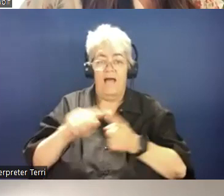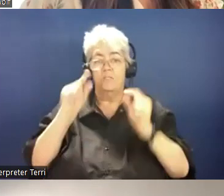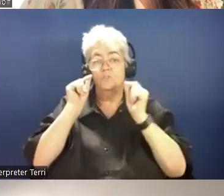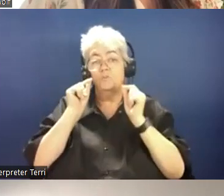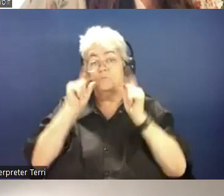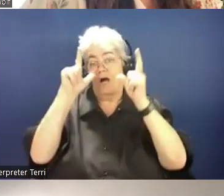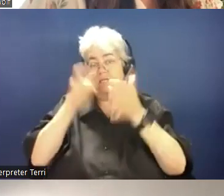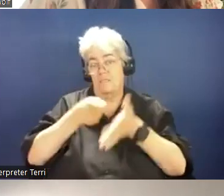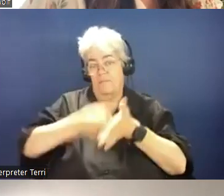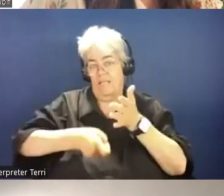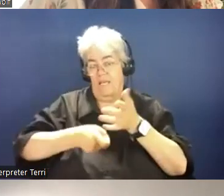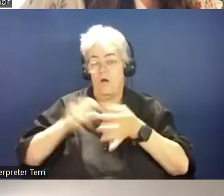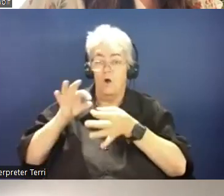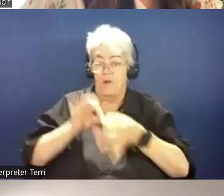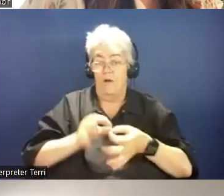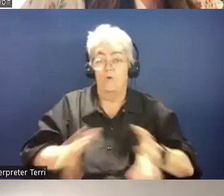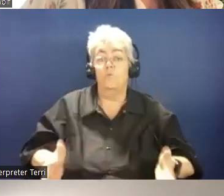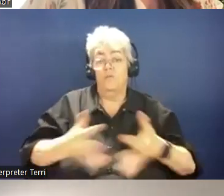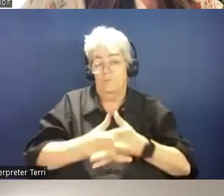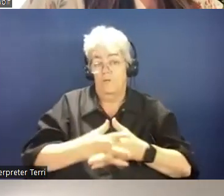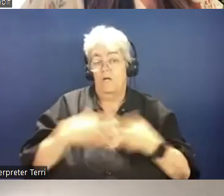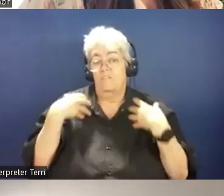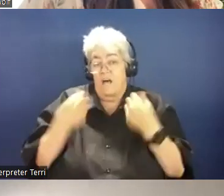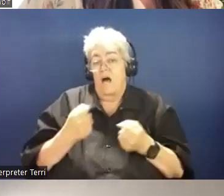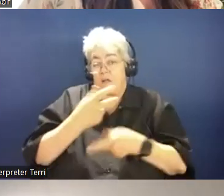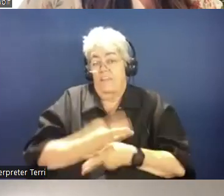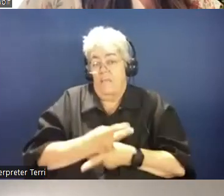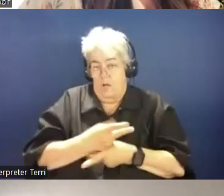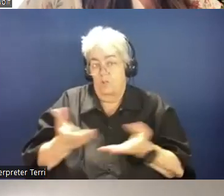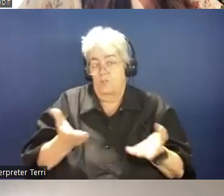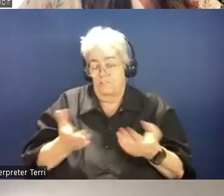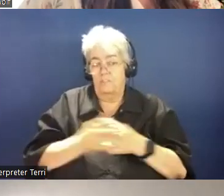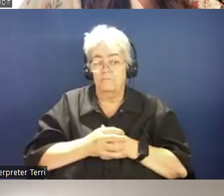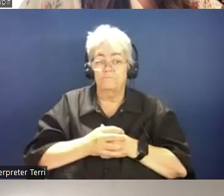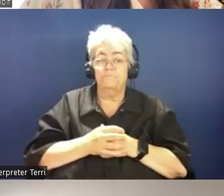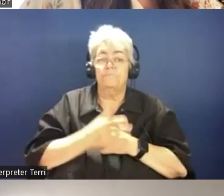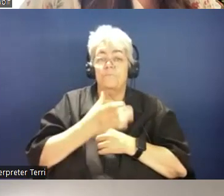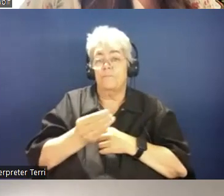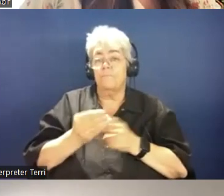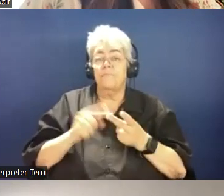around reproductive health care services. This includes, sexually transmitted infections,